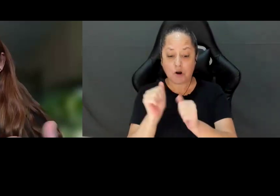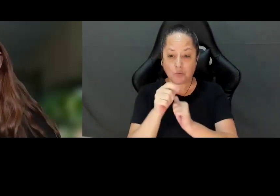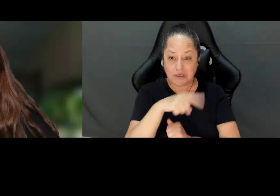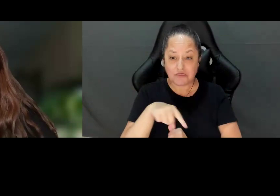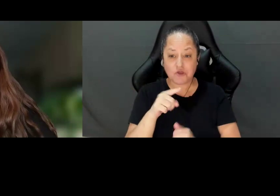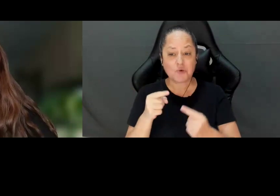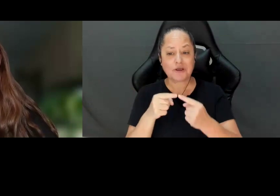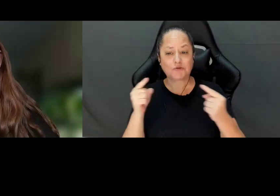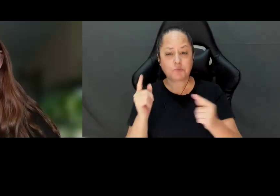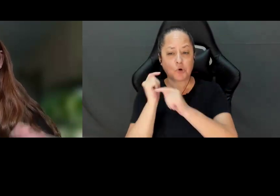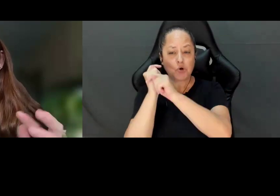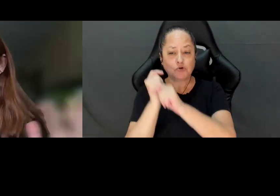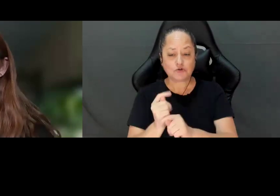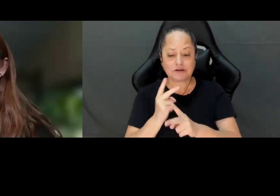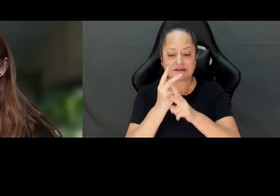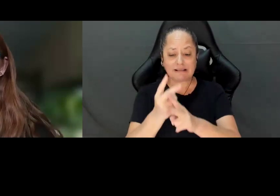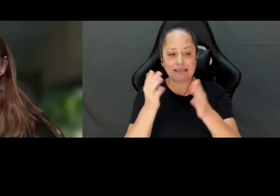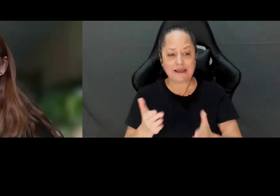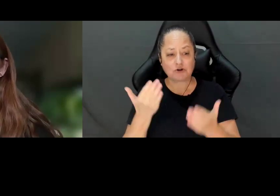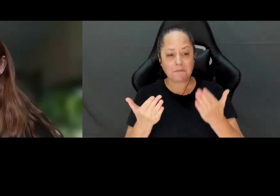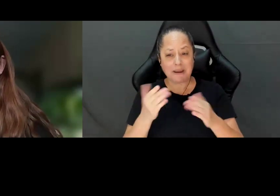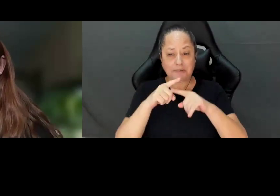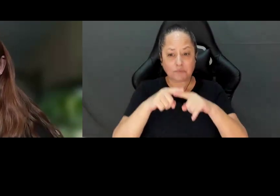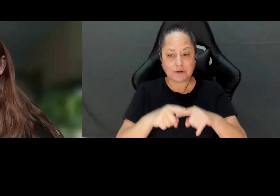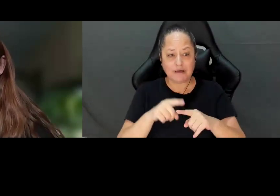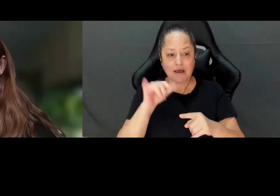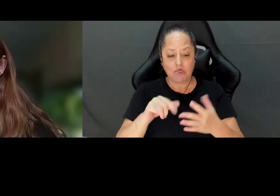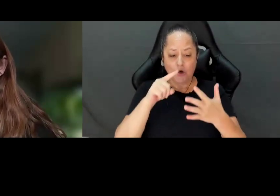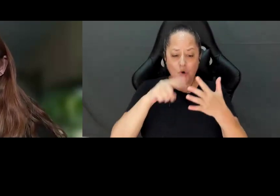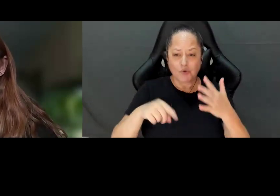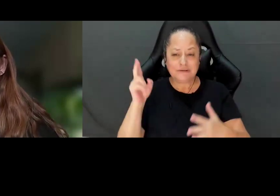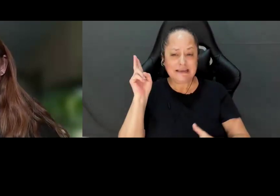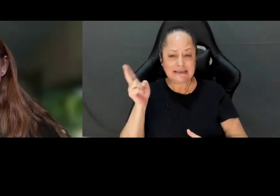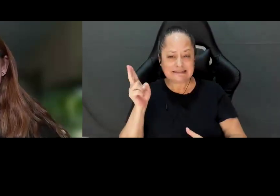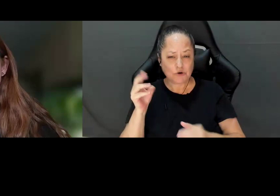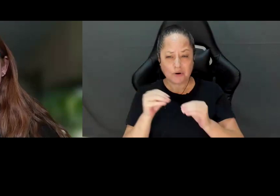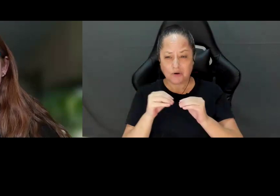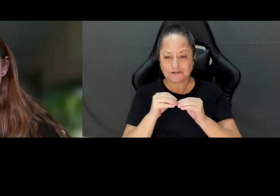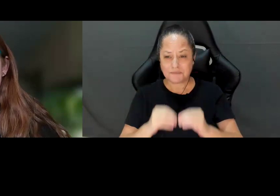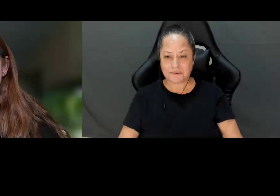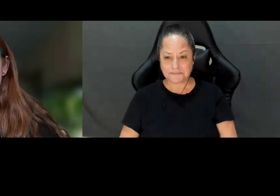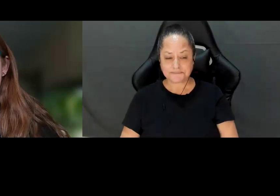to a traditional lender who may have to rely on those historicals more.